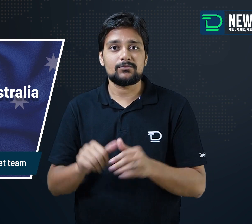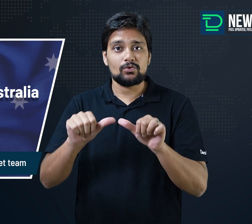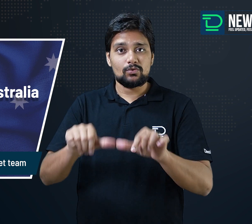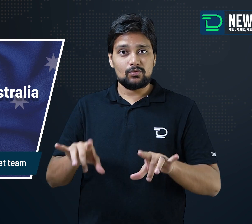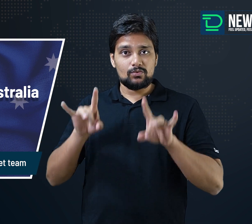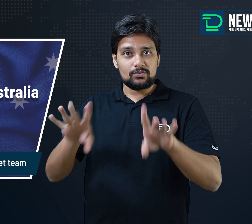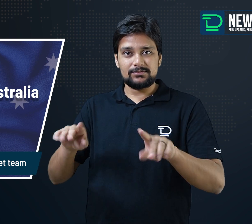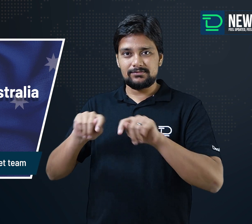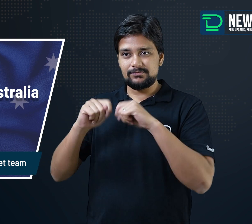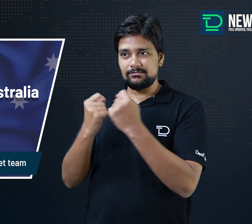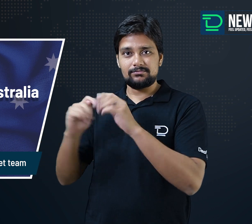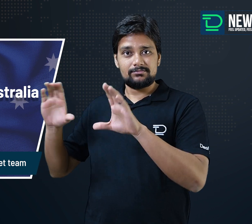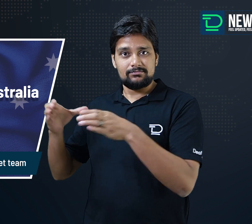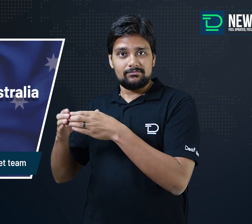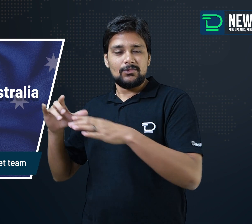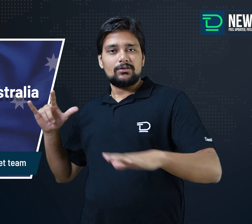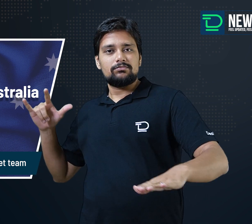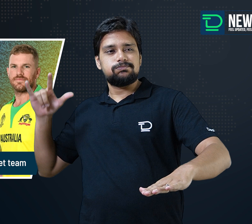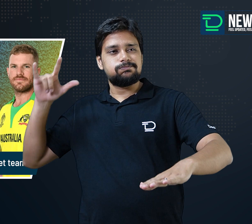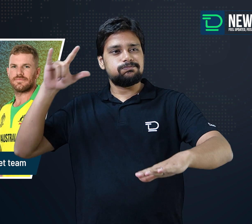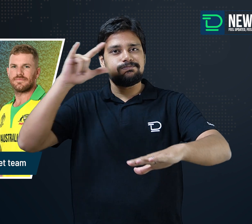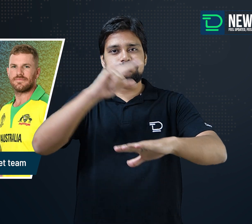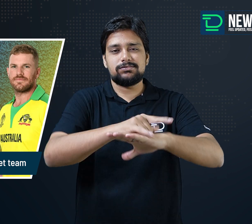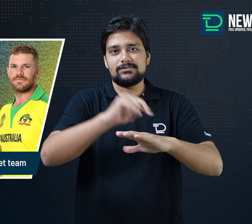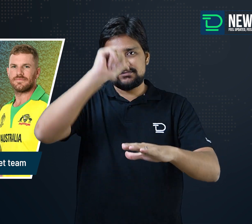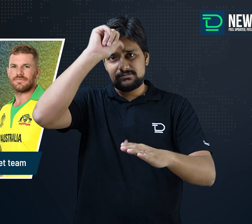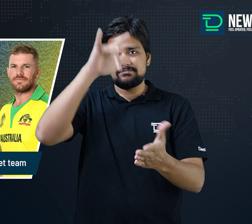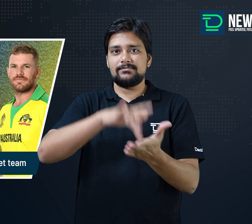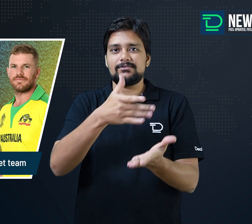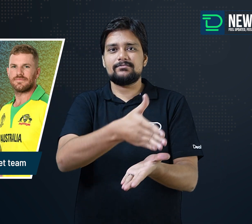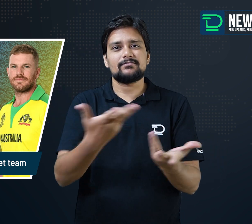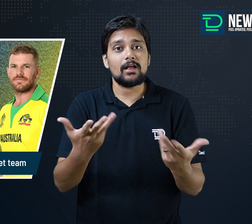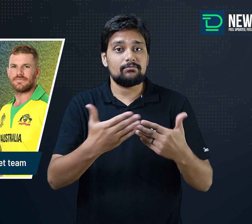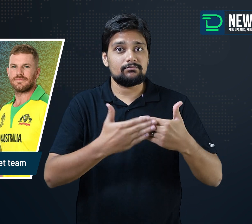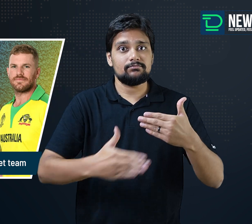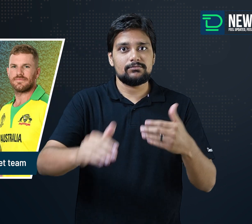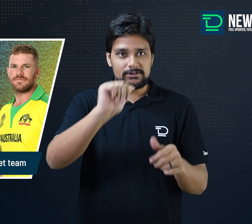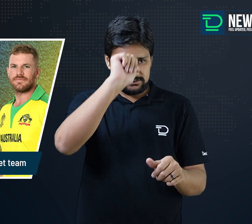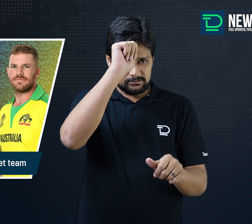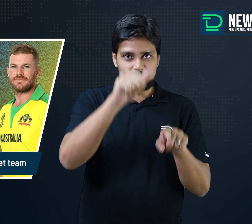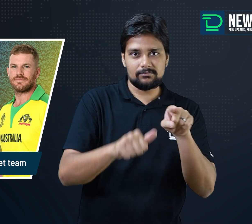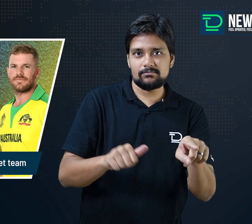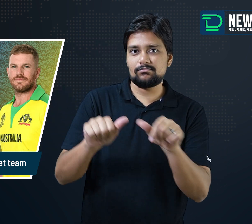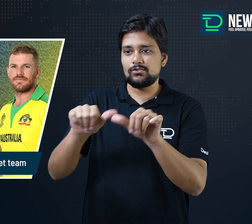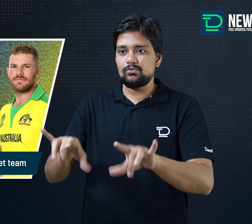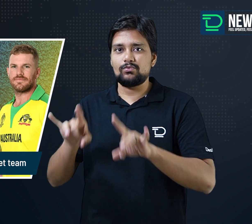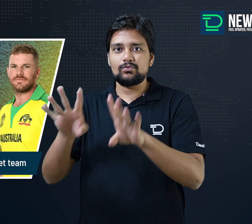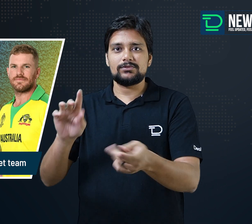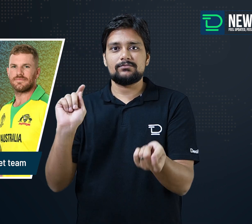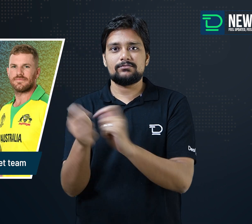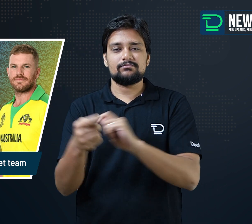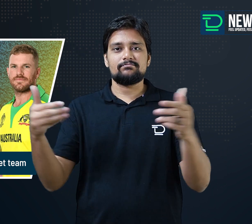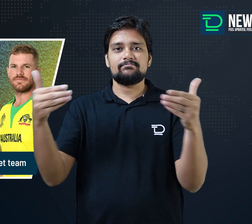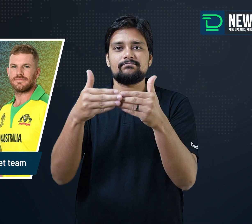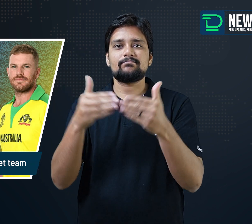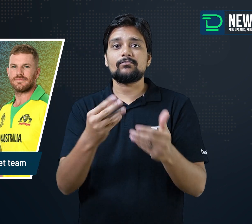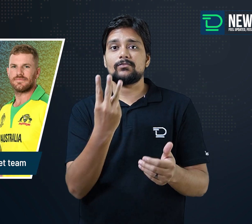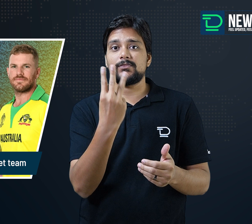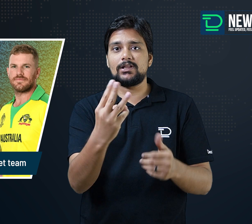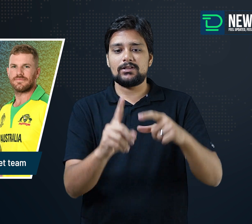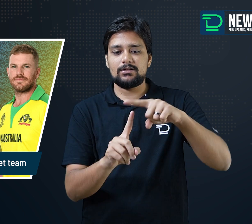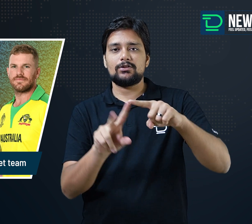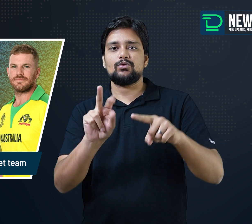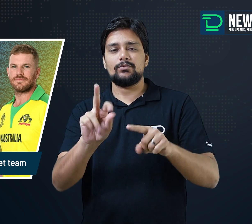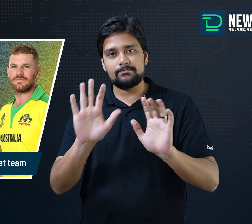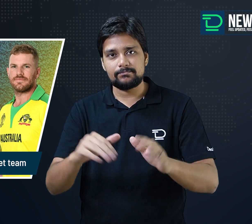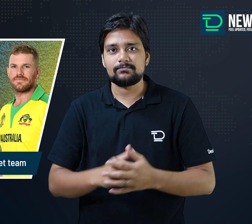Prior to this series, the Australian team will come to India for a 3-match T20I series.